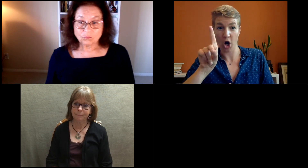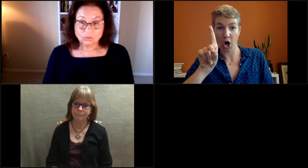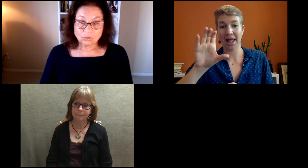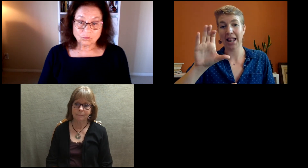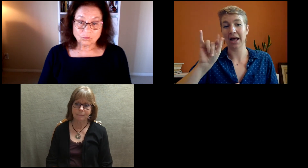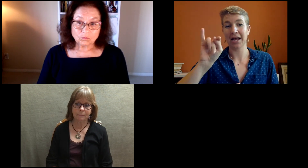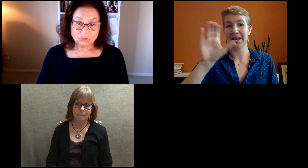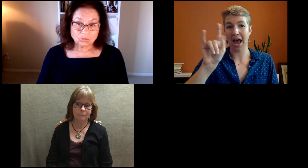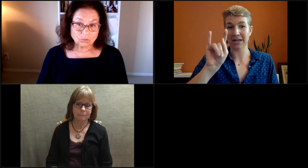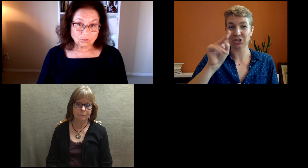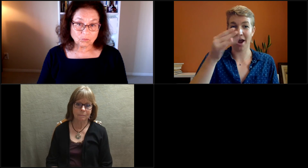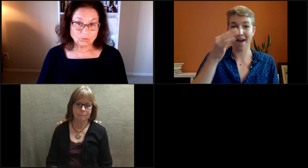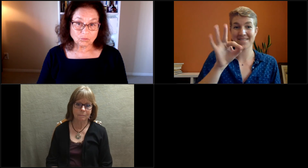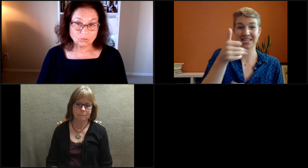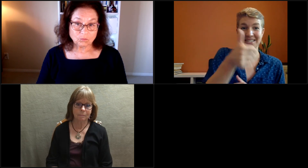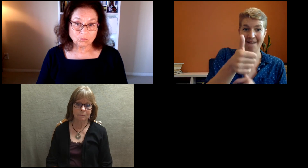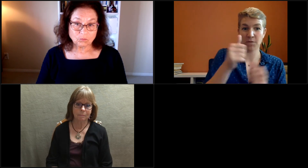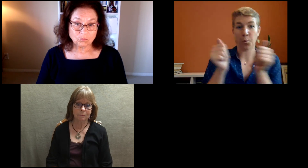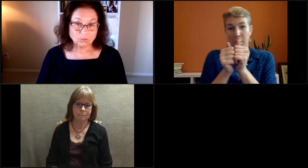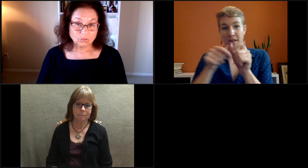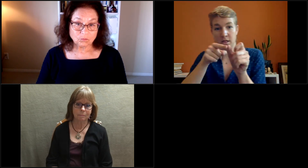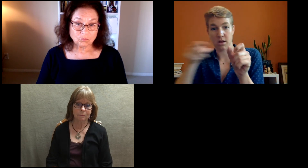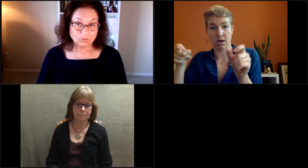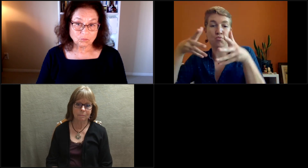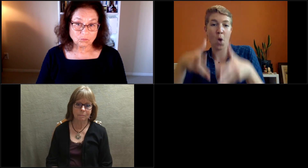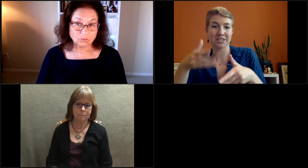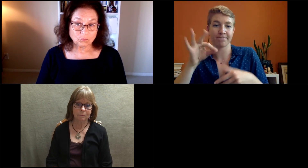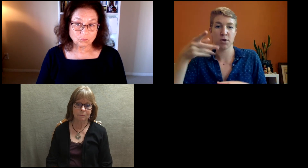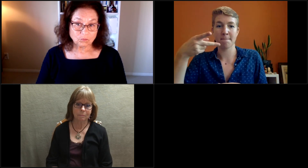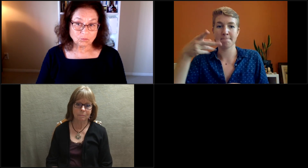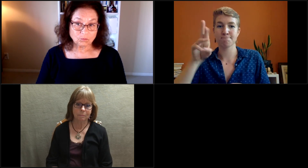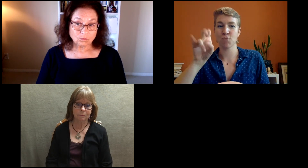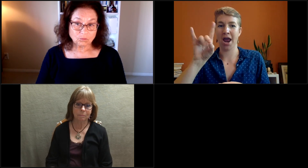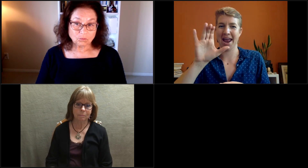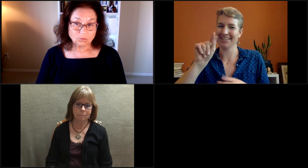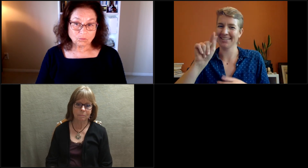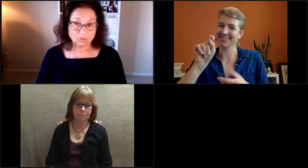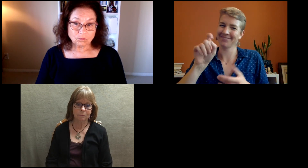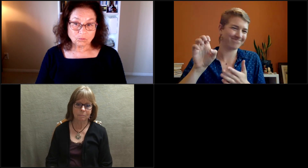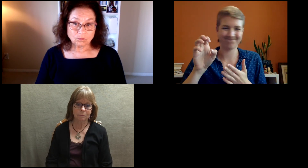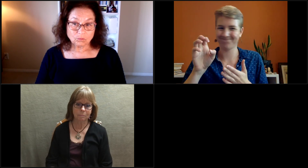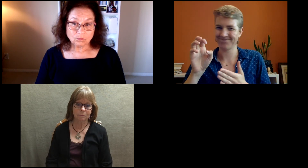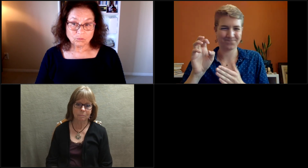And I’ve also seen rightward SELF, and then the rest of the predicate in the statement.